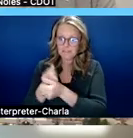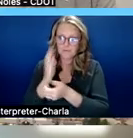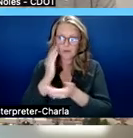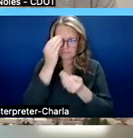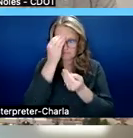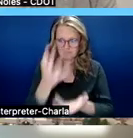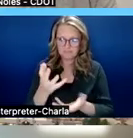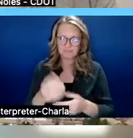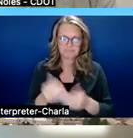Next slide.